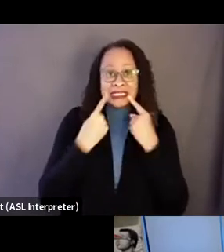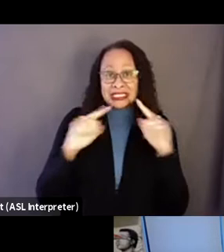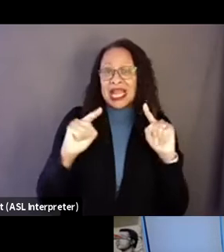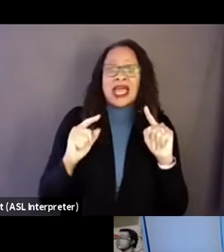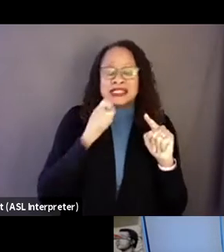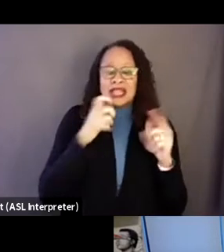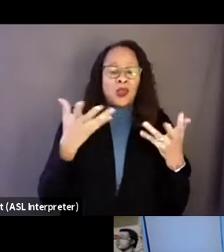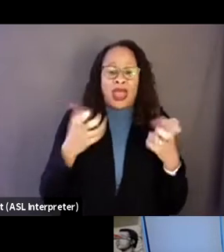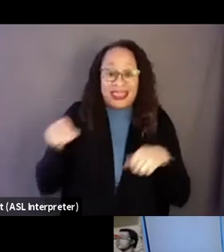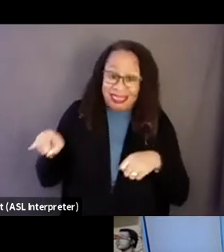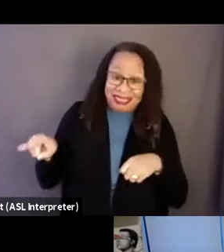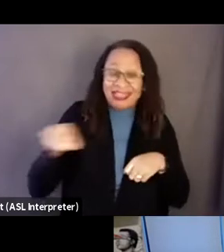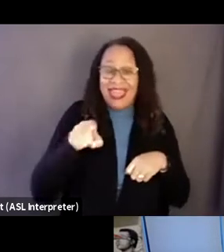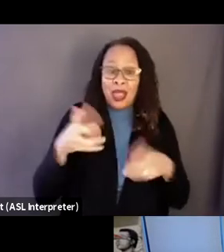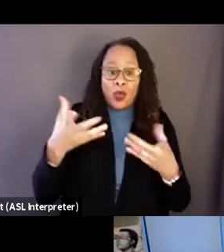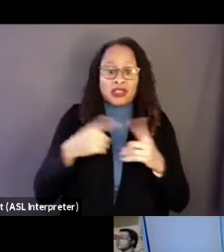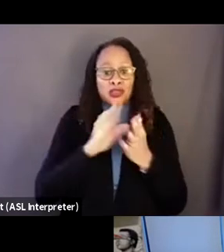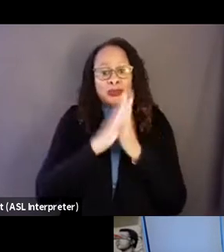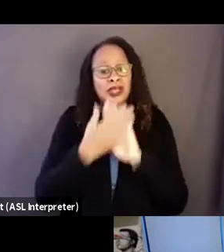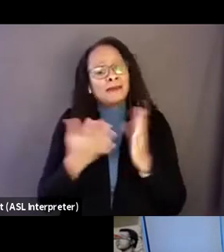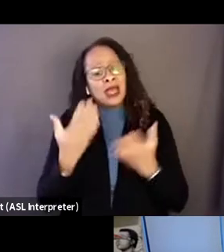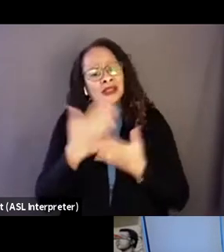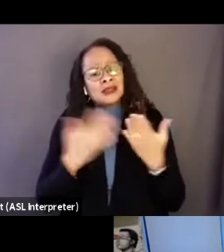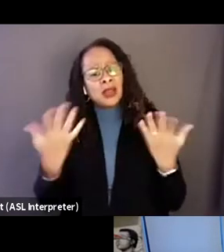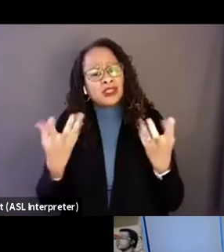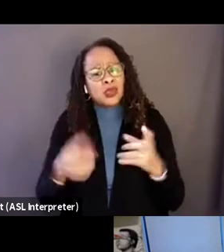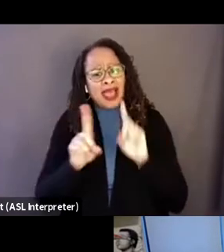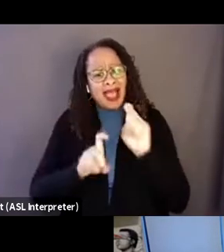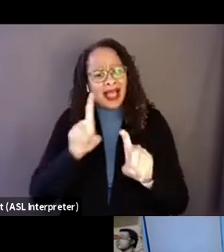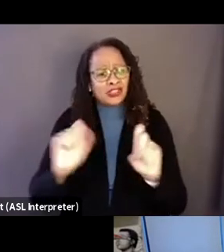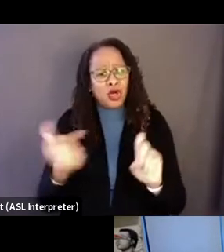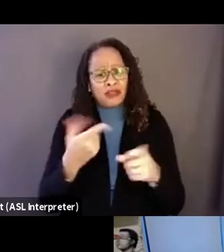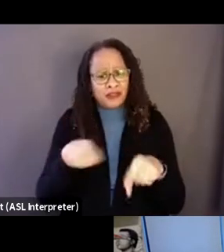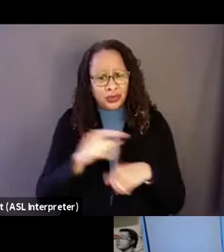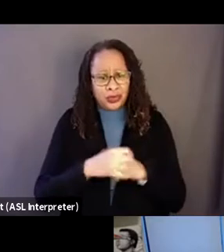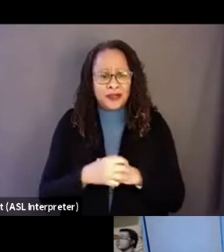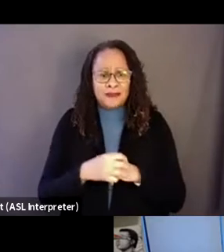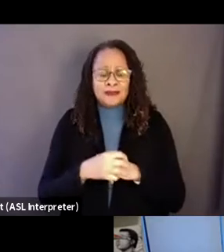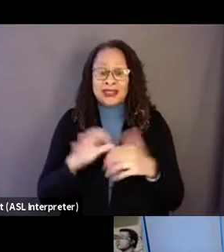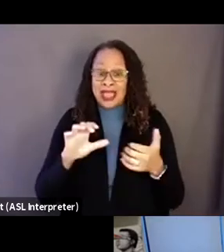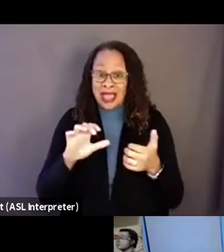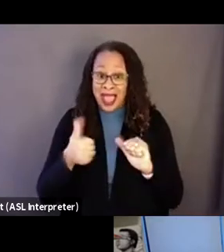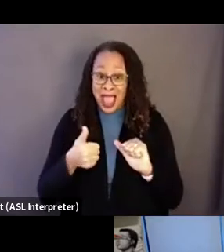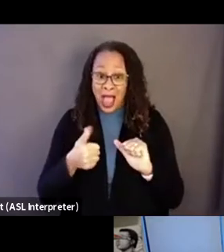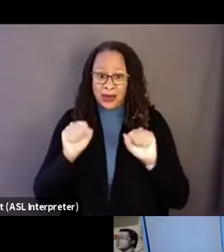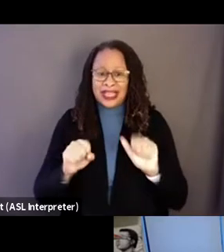And something I wanted to ask all of you is, one, how can the state show up better for you all?